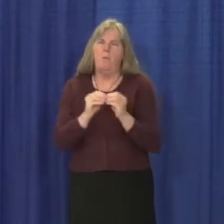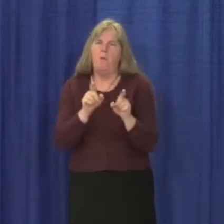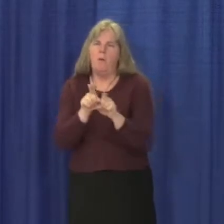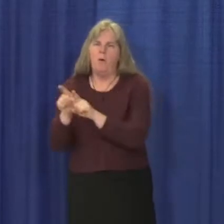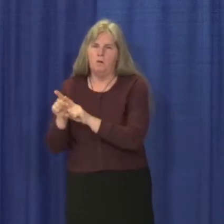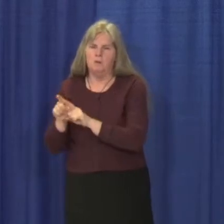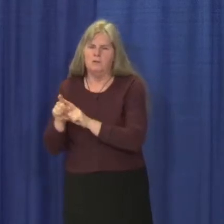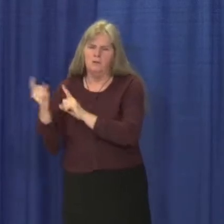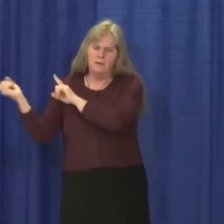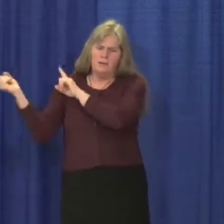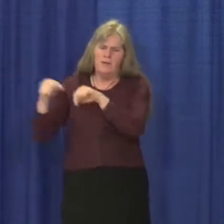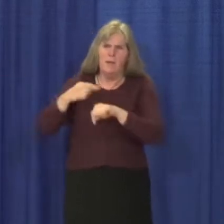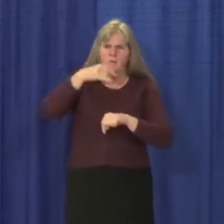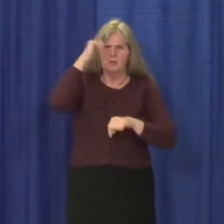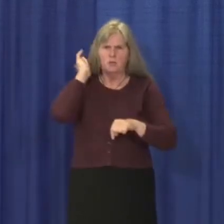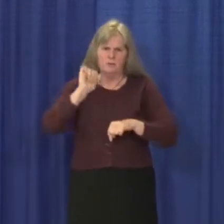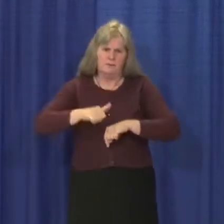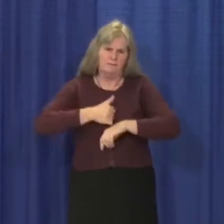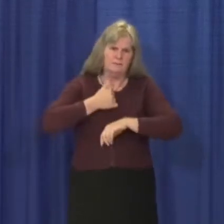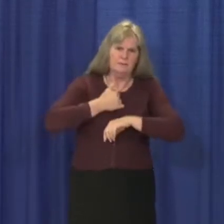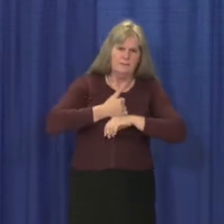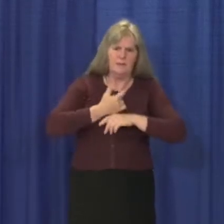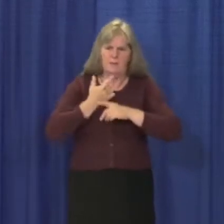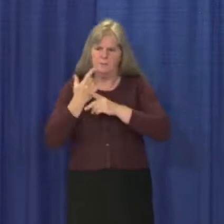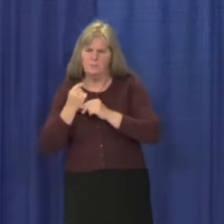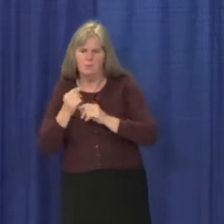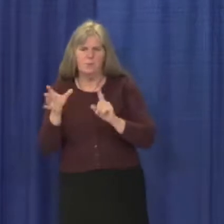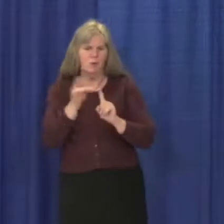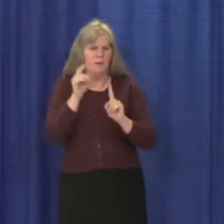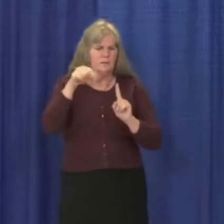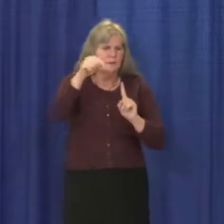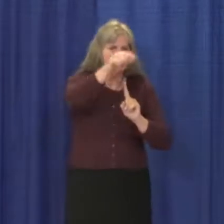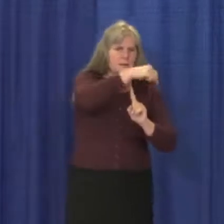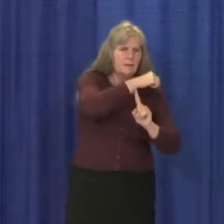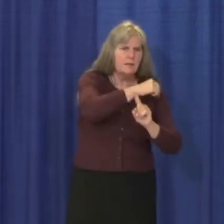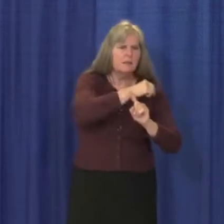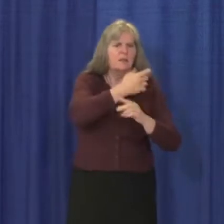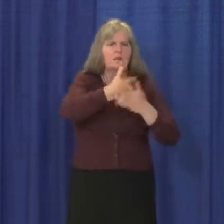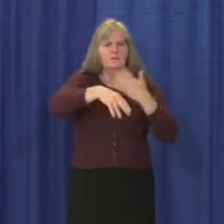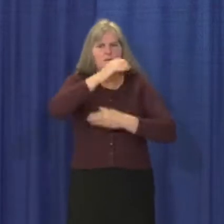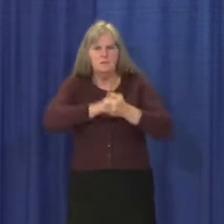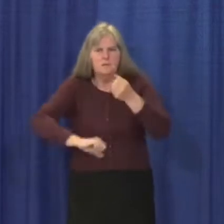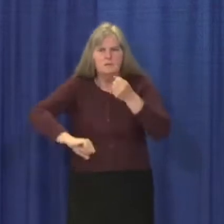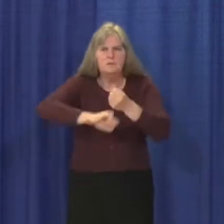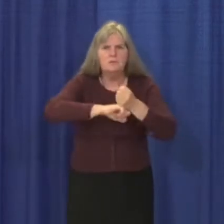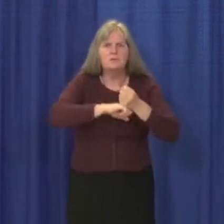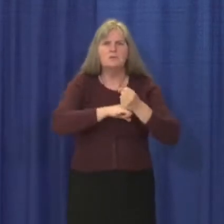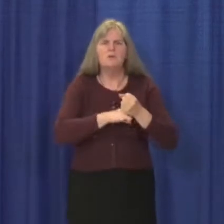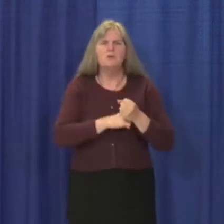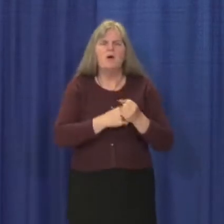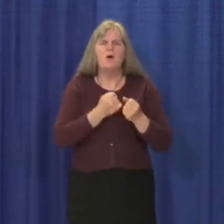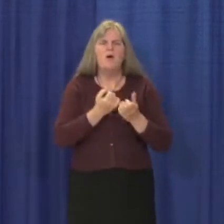They are coming to the territory to help with contact tracing to ship laboratory equipment and